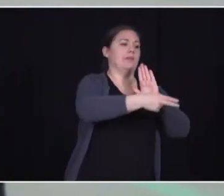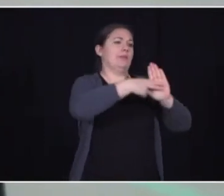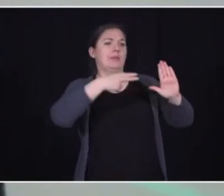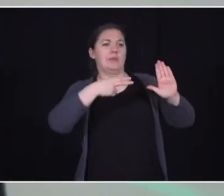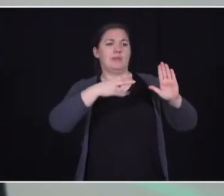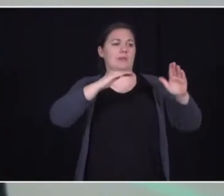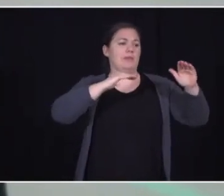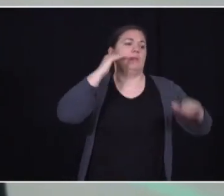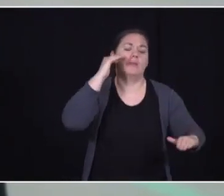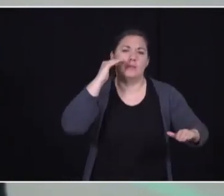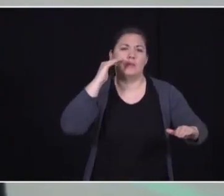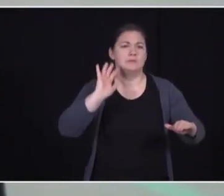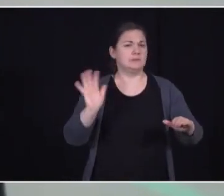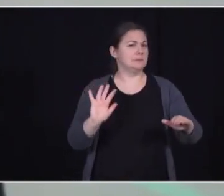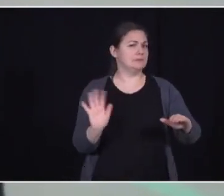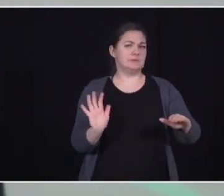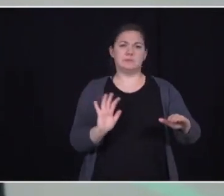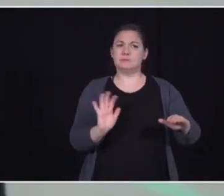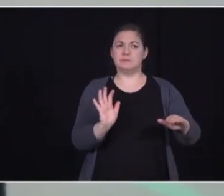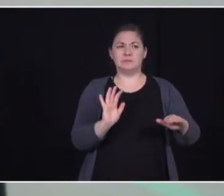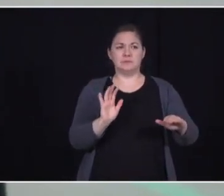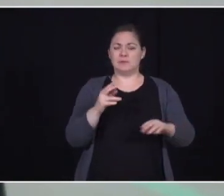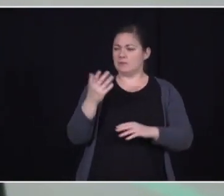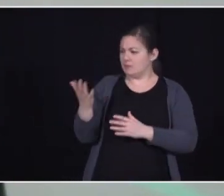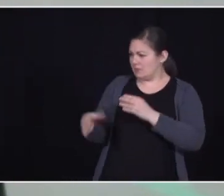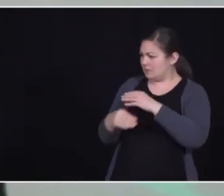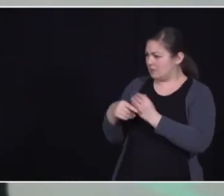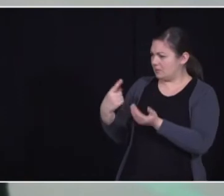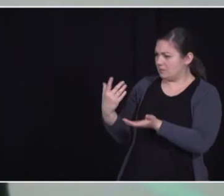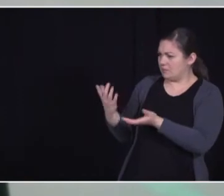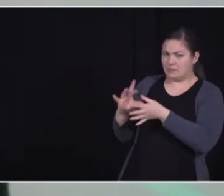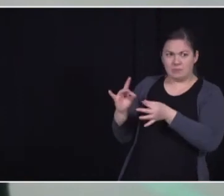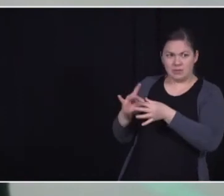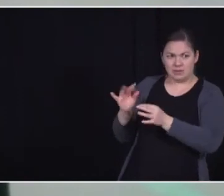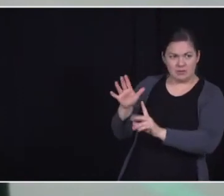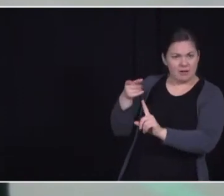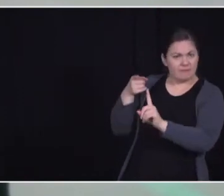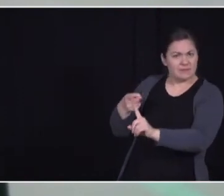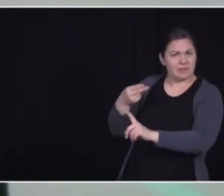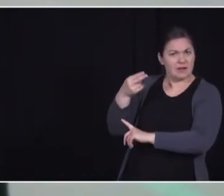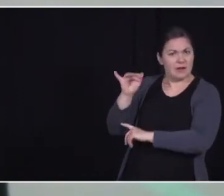The extent to which that information would be used